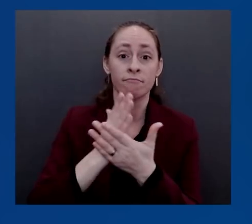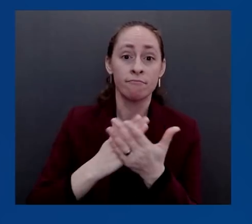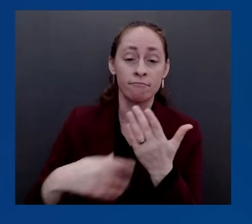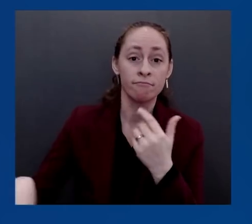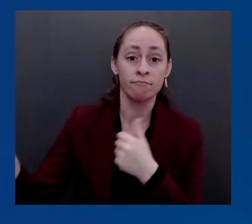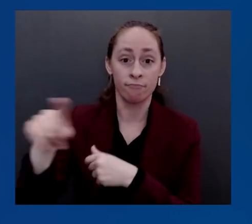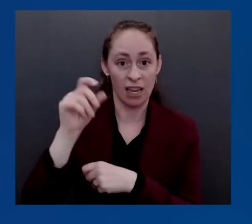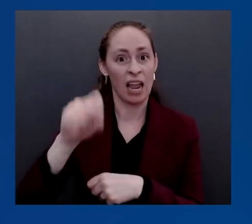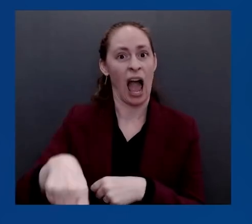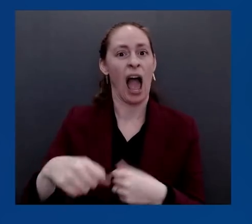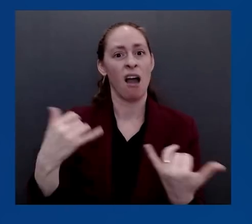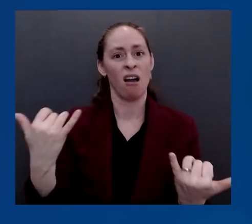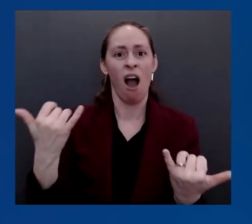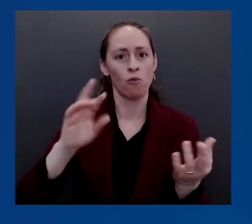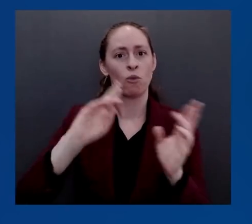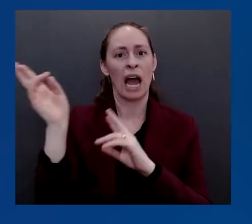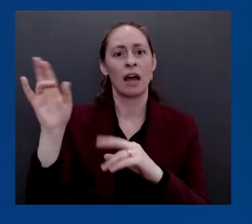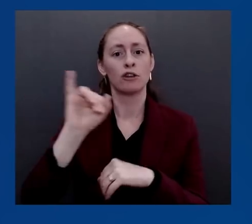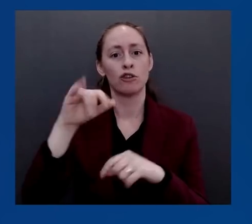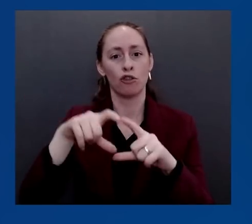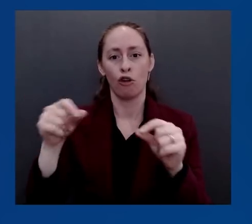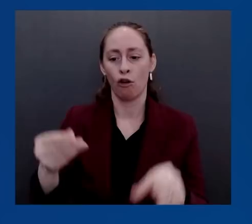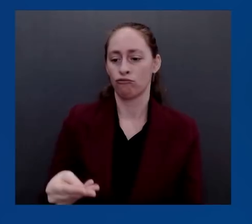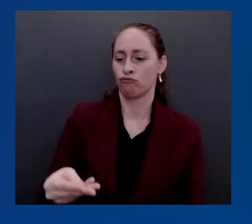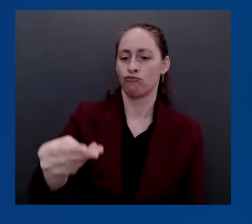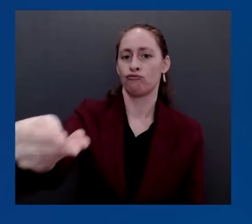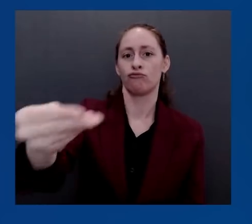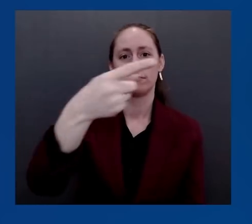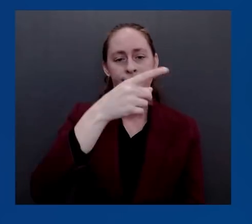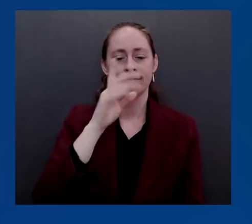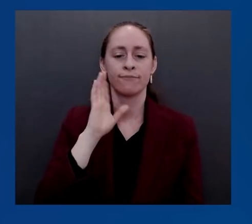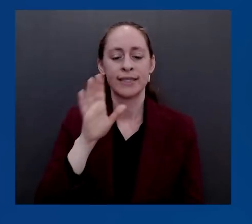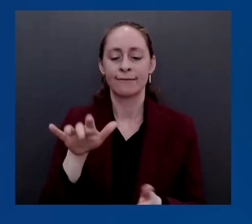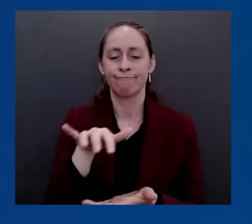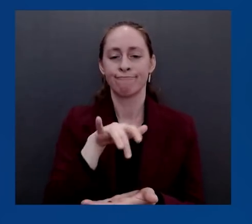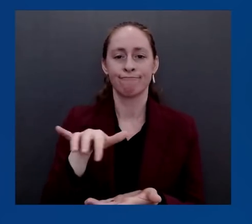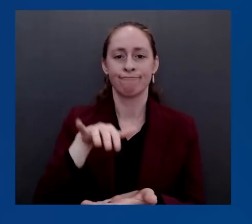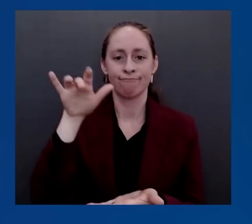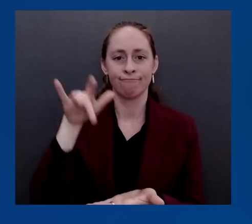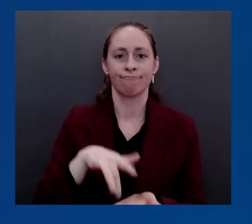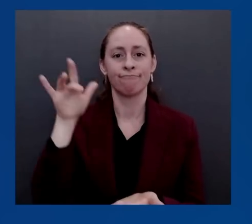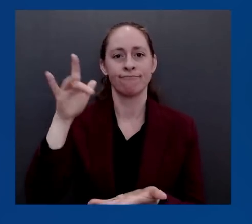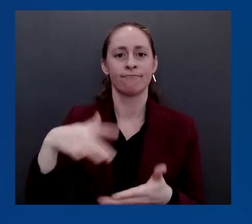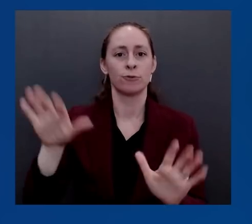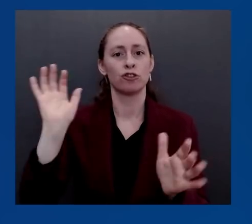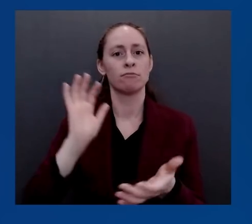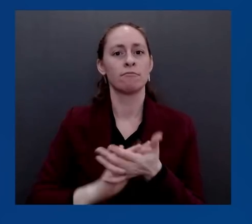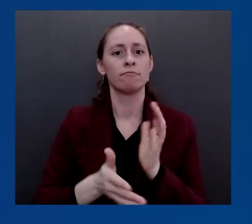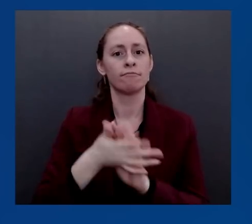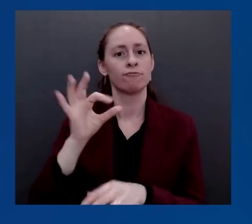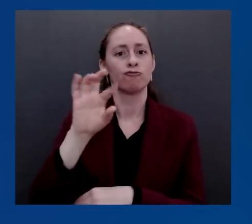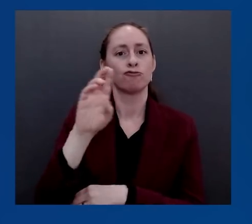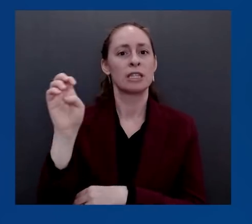to create those point-of-sale options. Medicaid covers these tests. Medicare will cover these tests by spring.